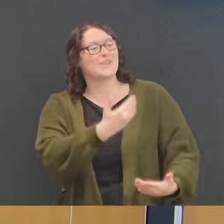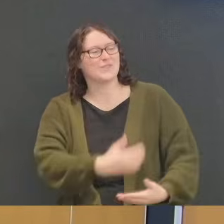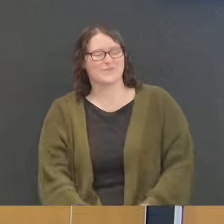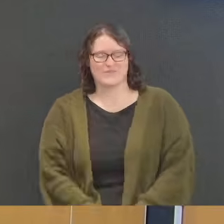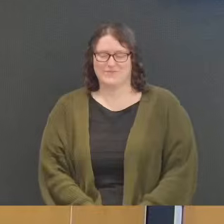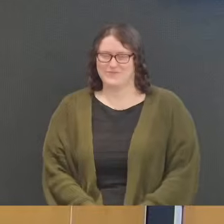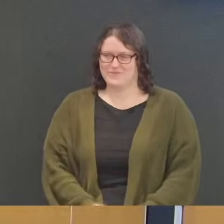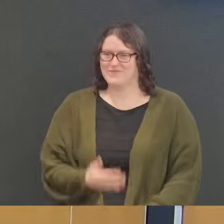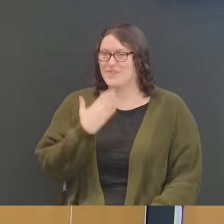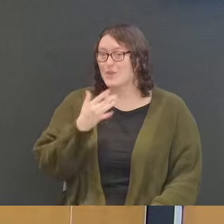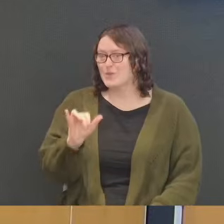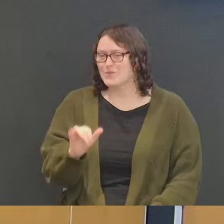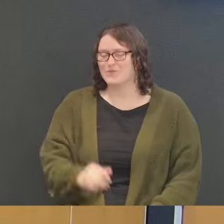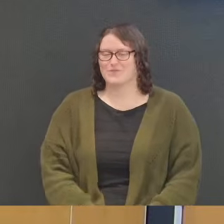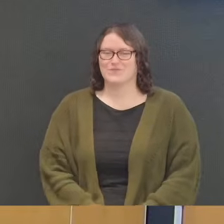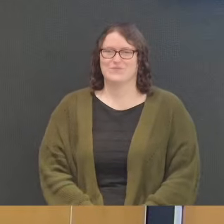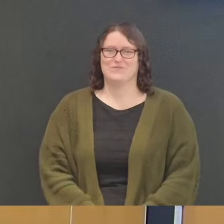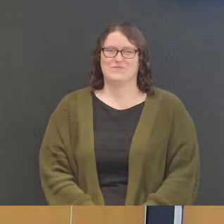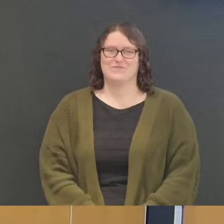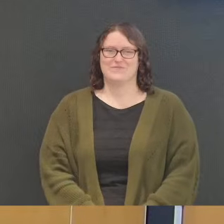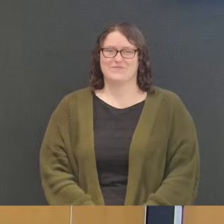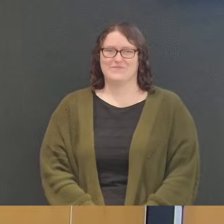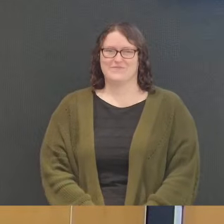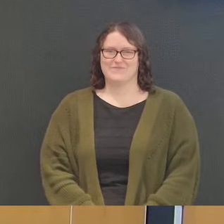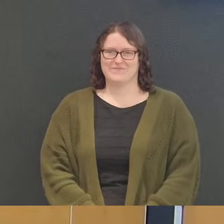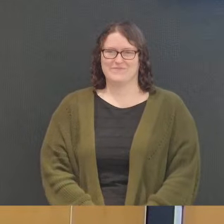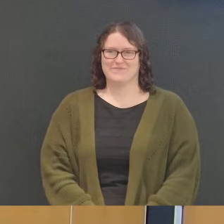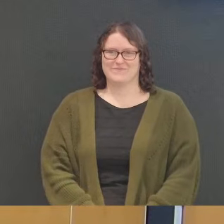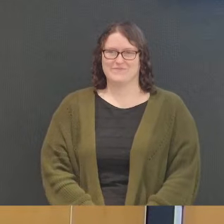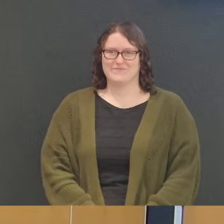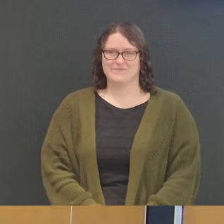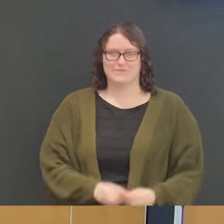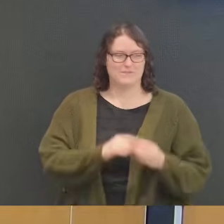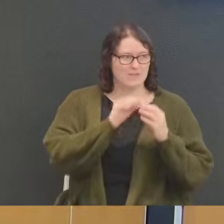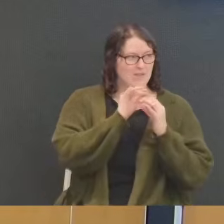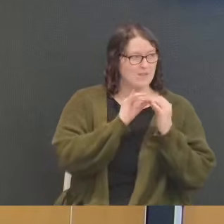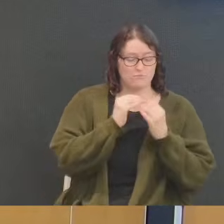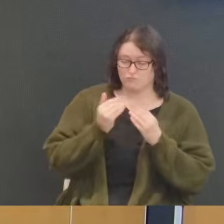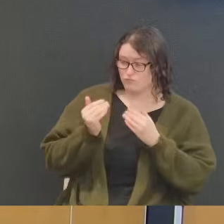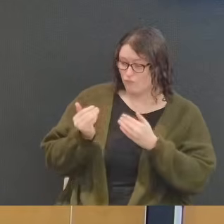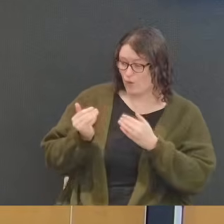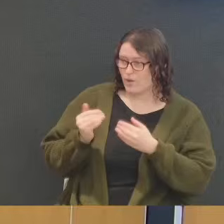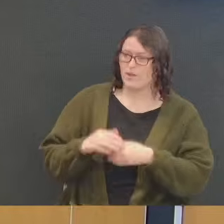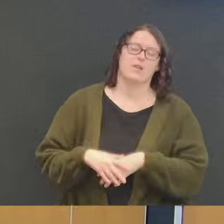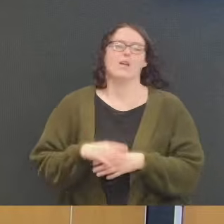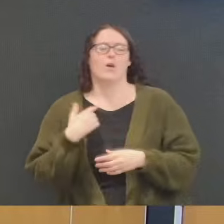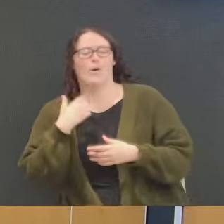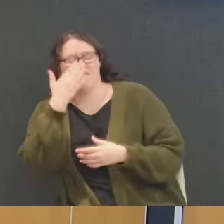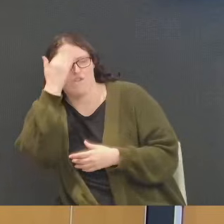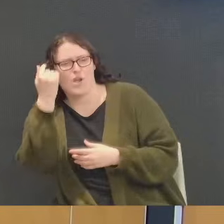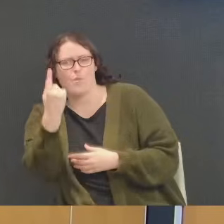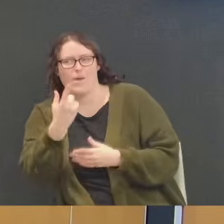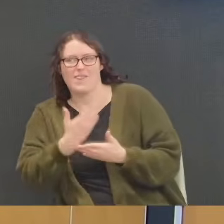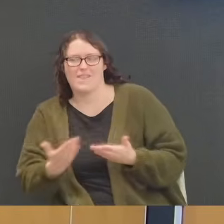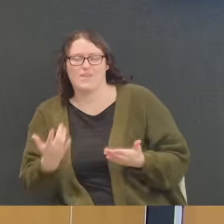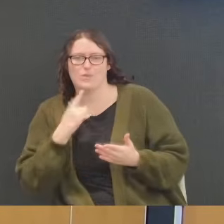you, Madam President. I forgot one thing. Okay, go ahead. I forgot one thing. It's really important.